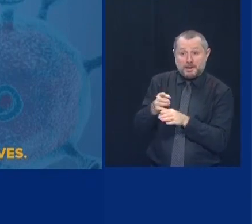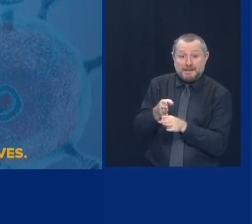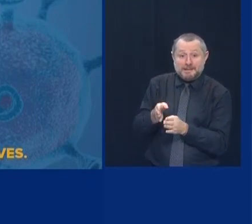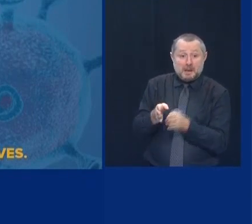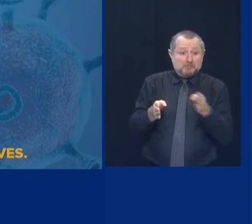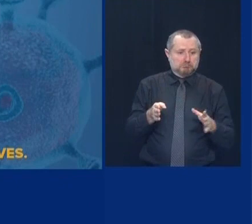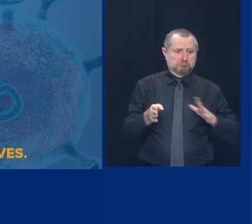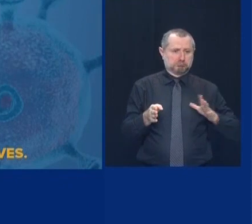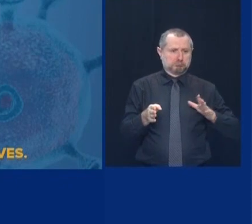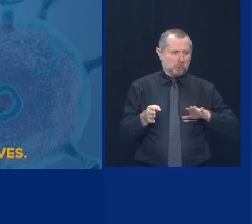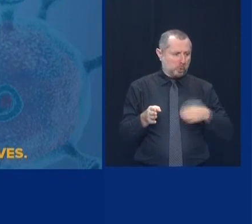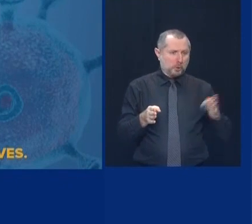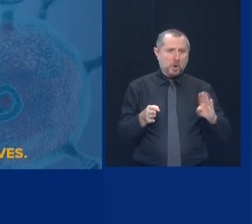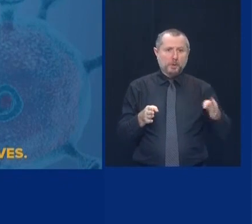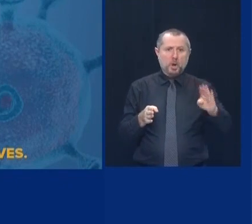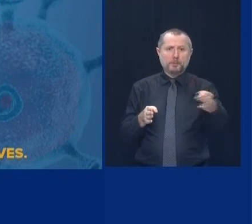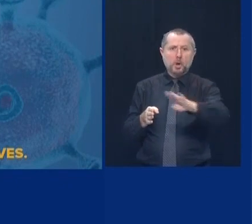HOMETOWN, I CAN Sá IT.